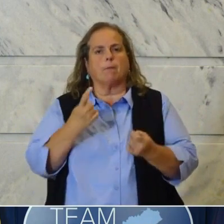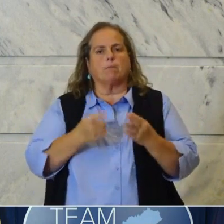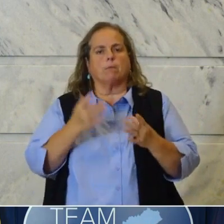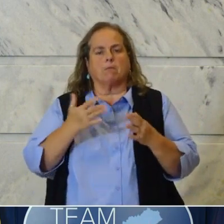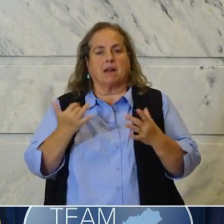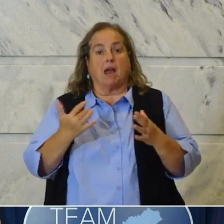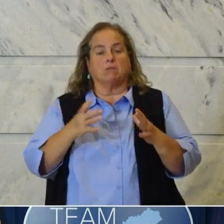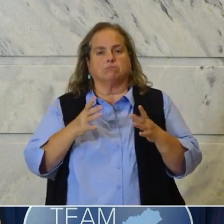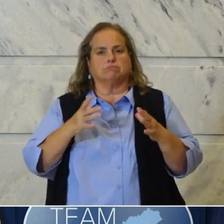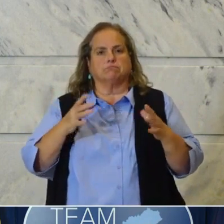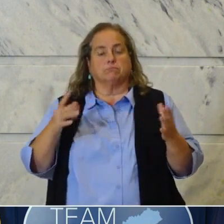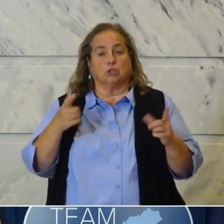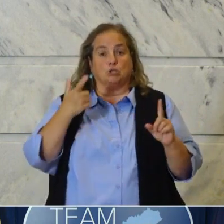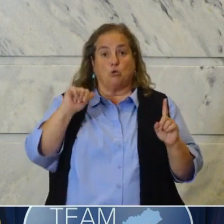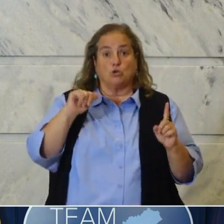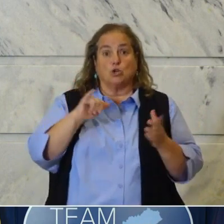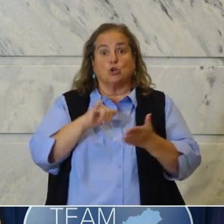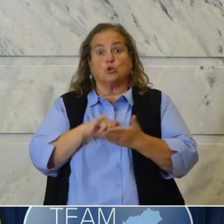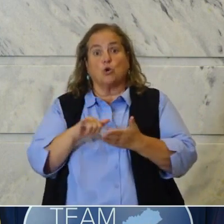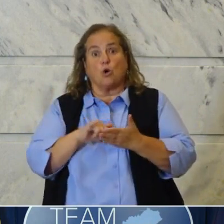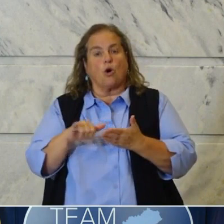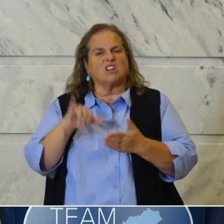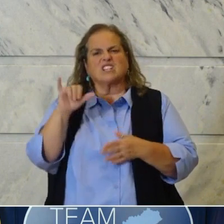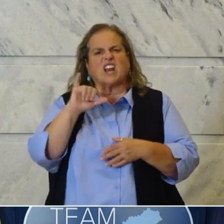New York, that's where it's like sitting next to a jet airplane engine.